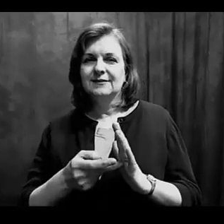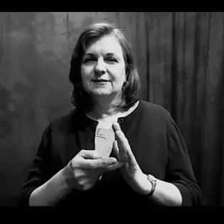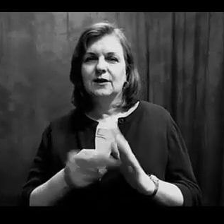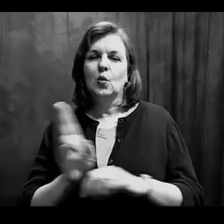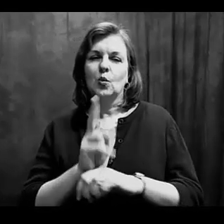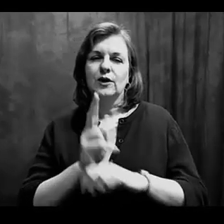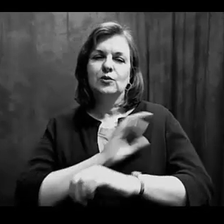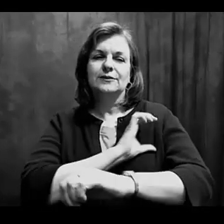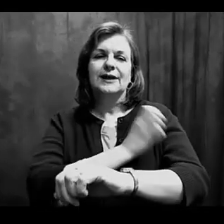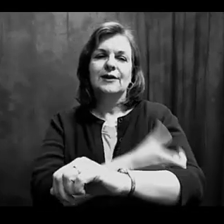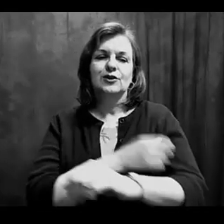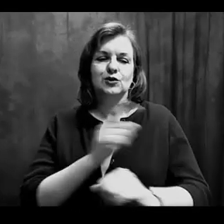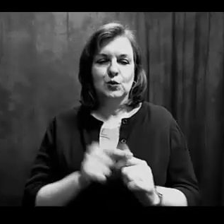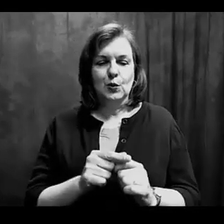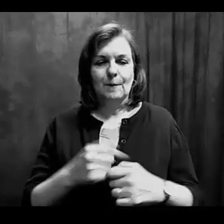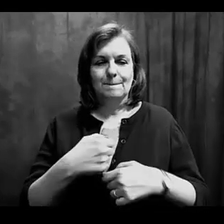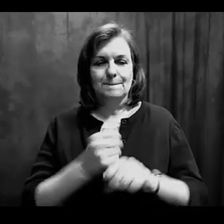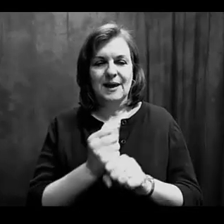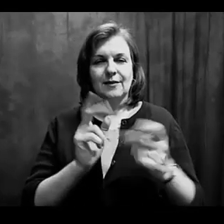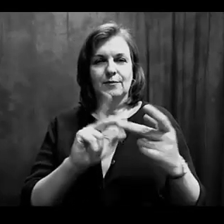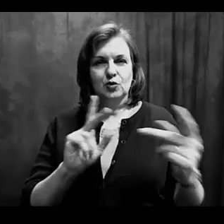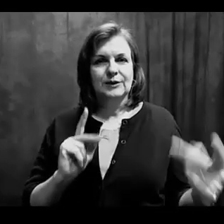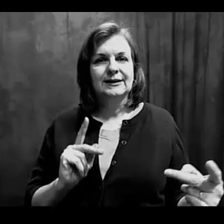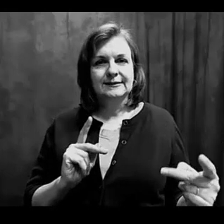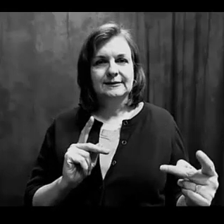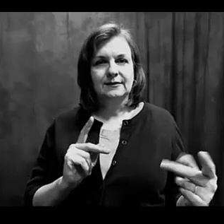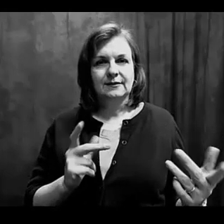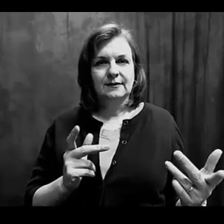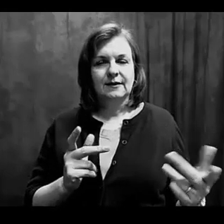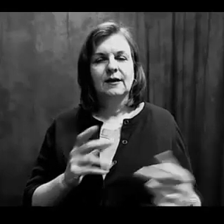to actually build proteins